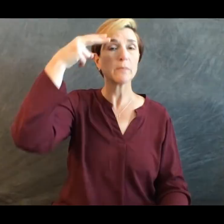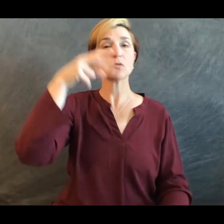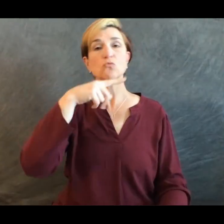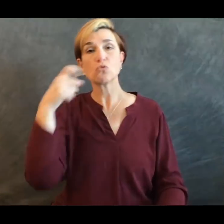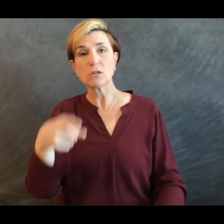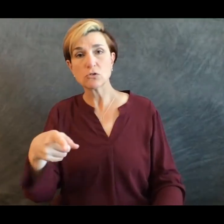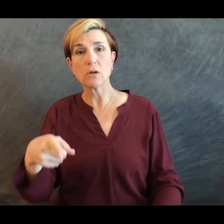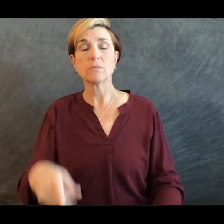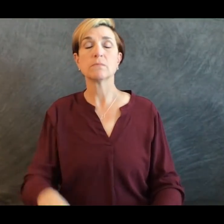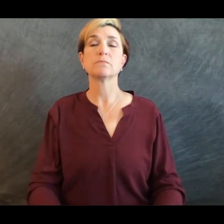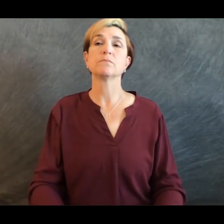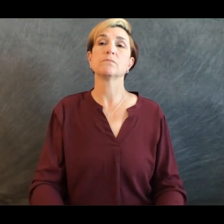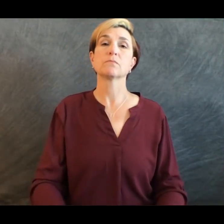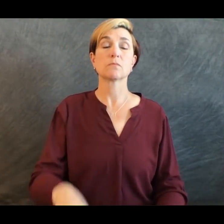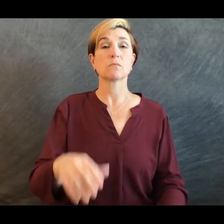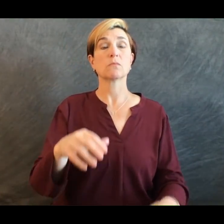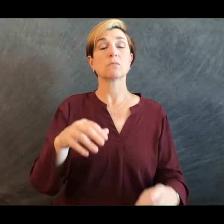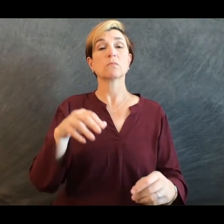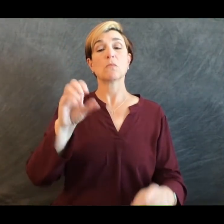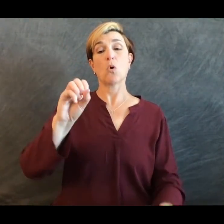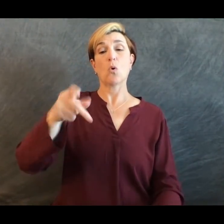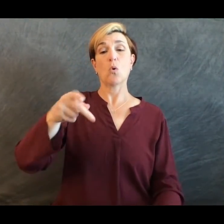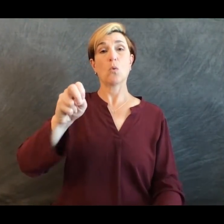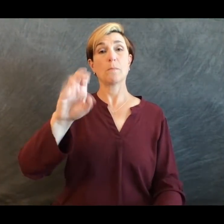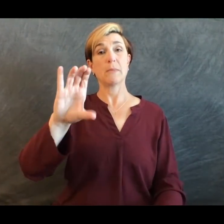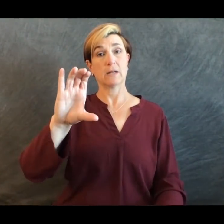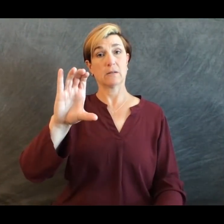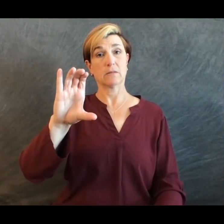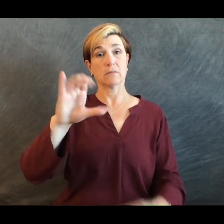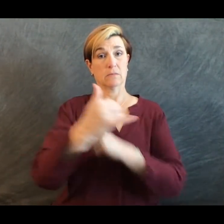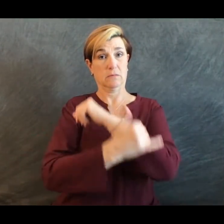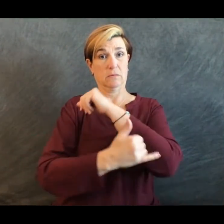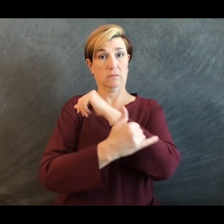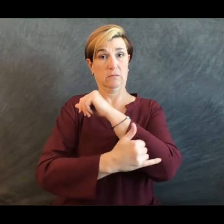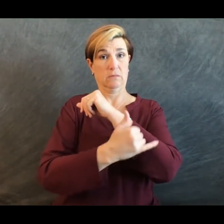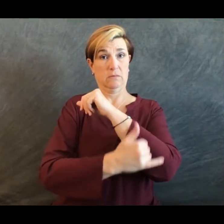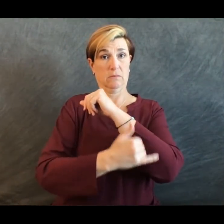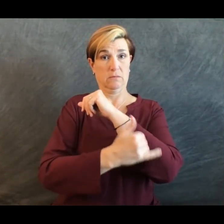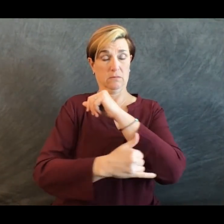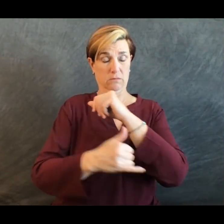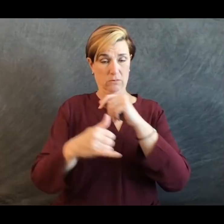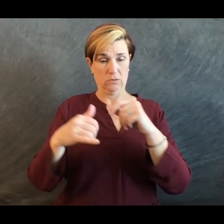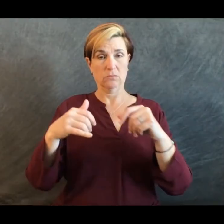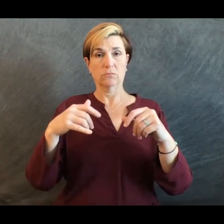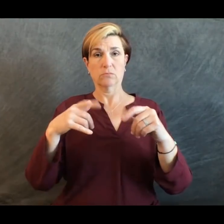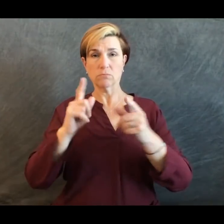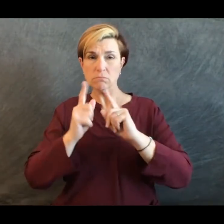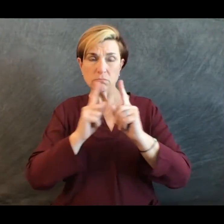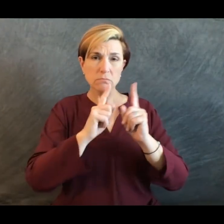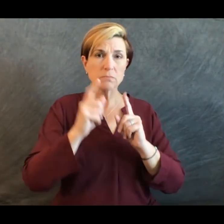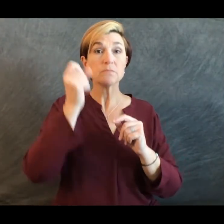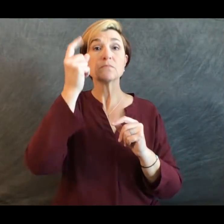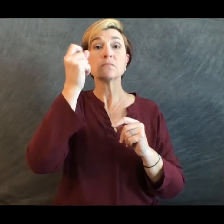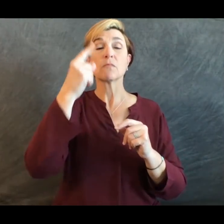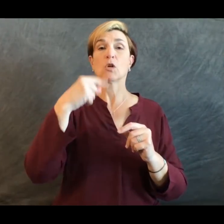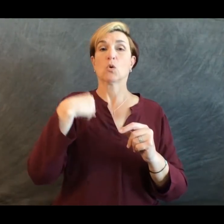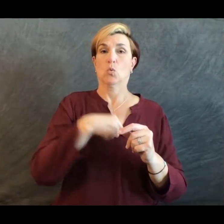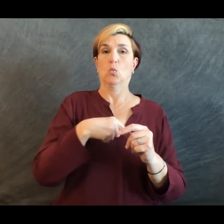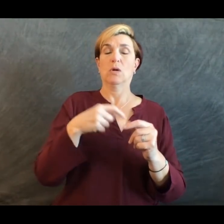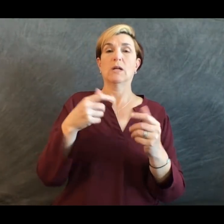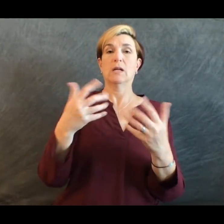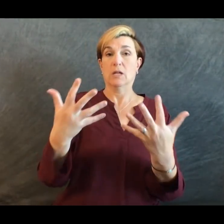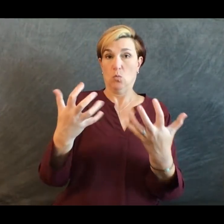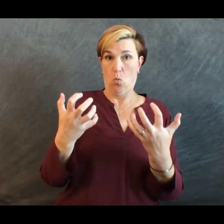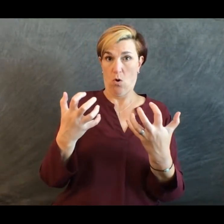OPEC nations we are trying to get Mexico as the expression goes over the barrel